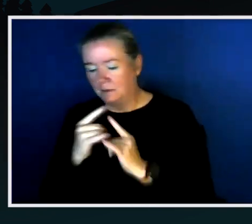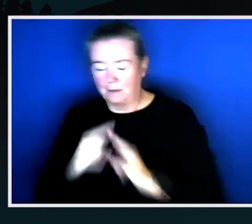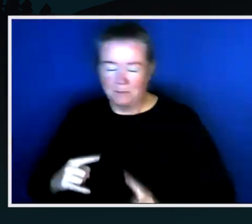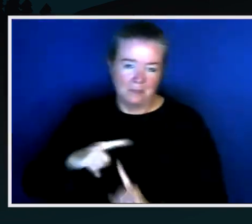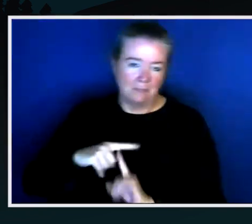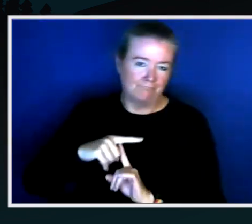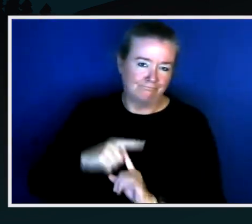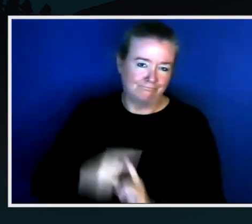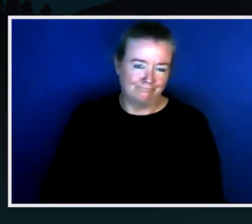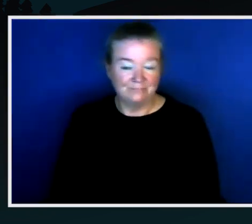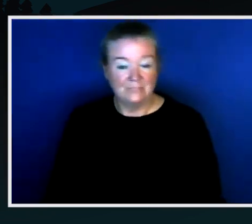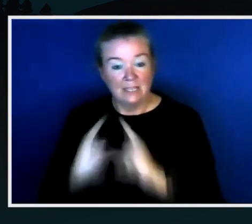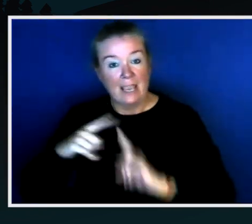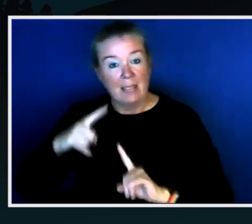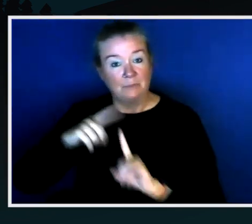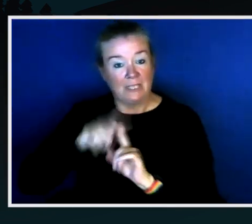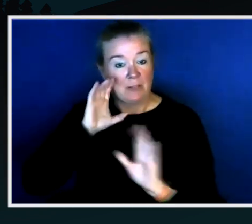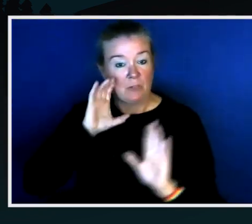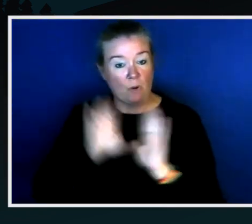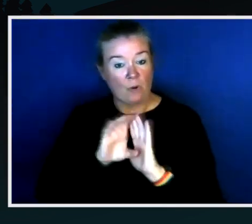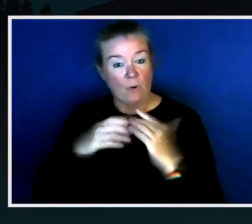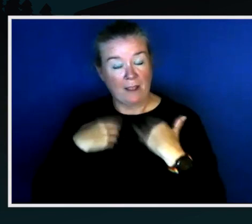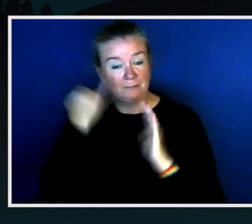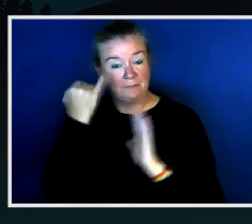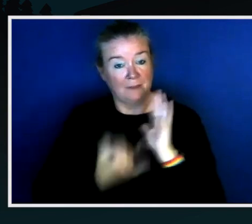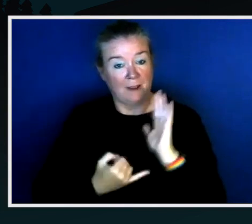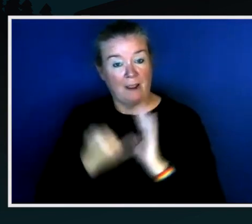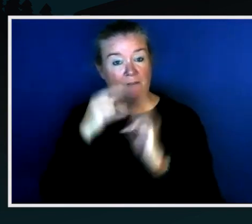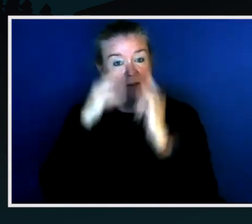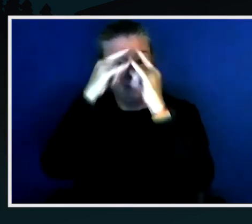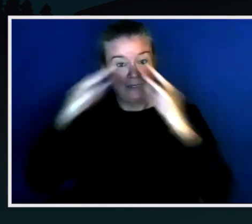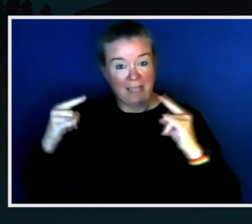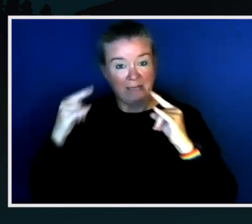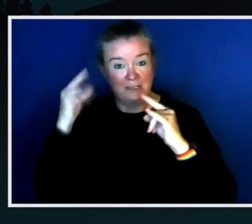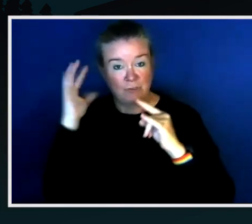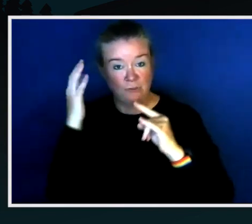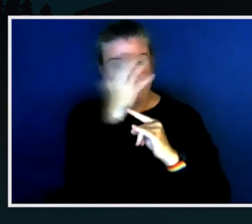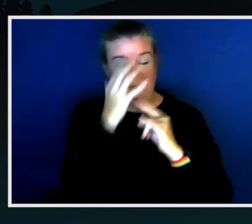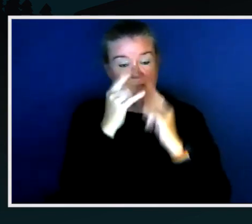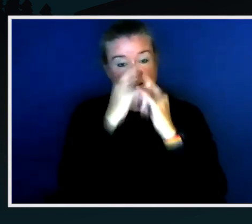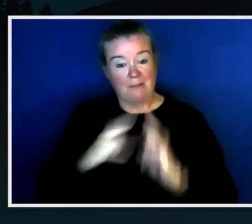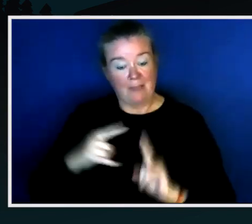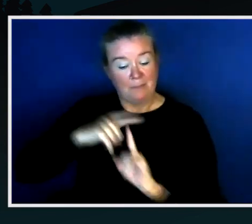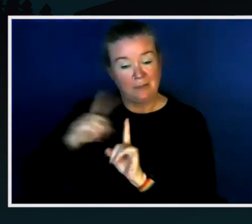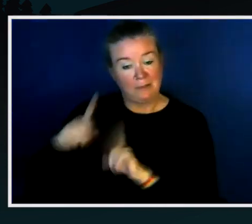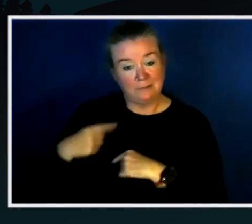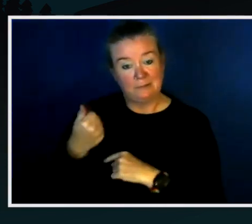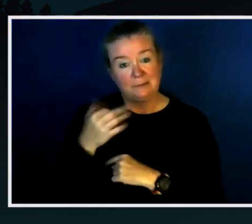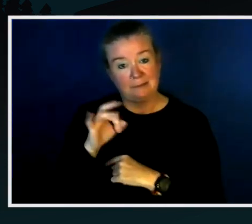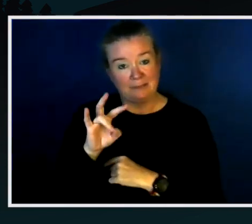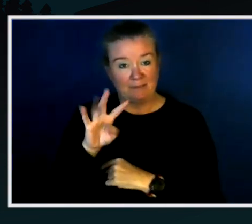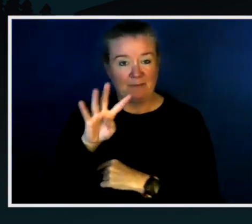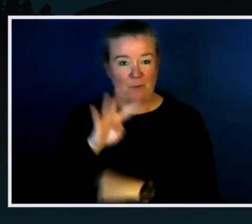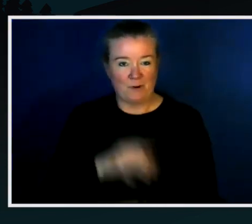NARRATOR >> The Camp T logo features illustrations of a tent and trees. Camp T. Since 1974.